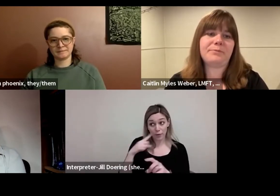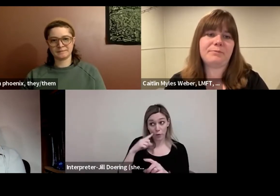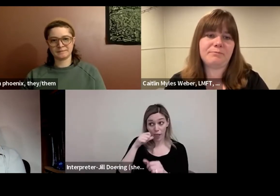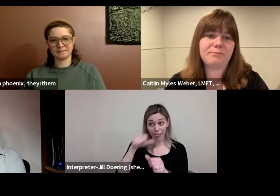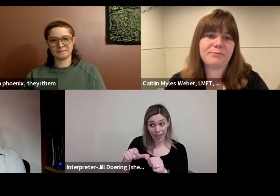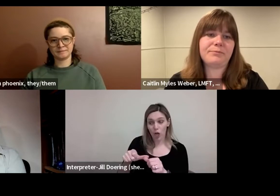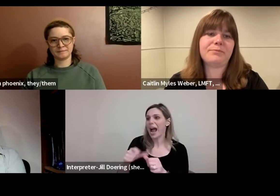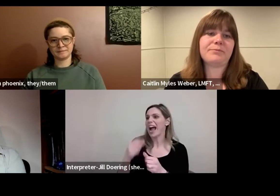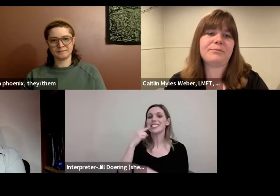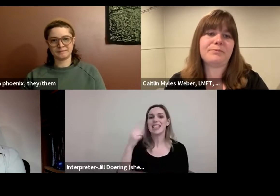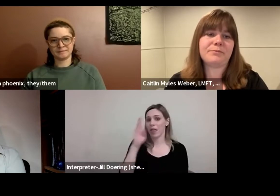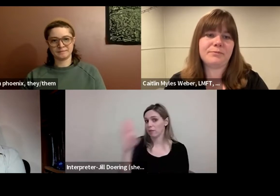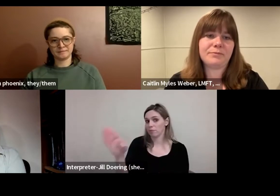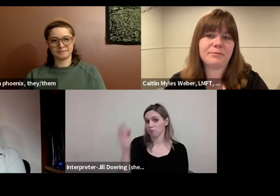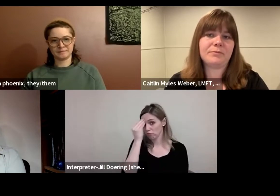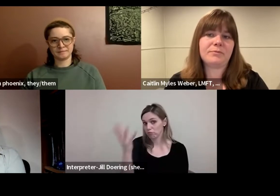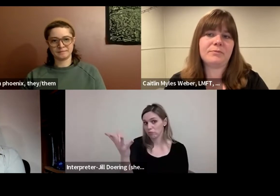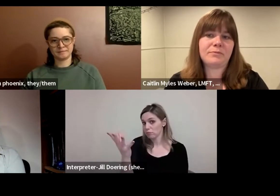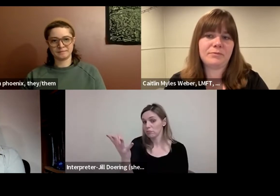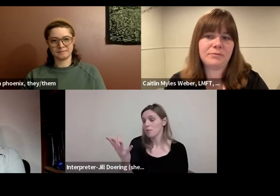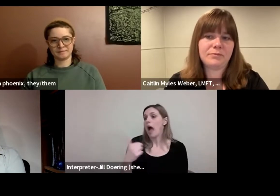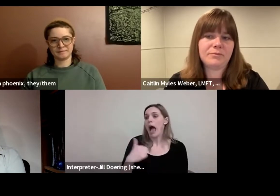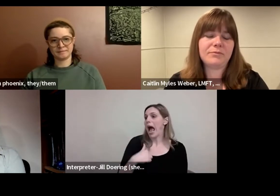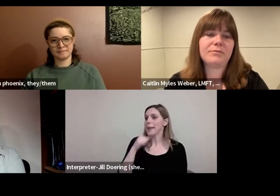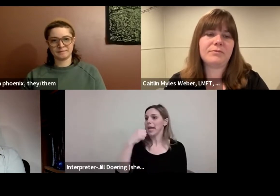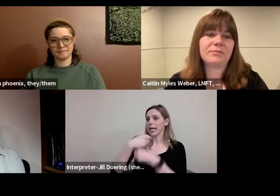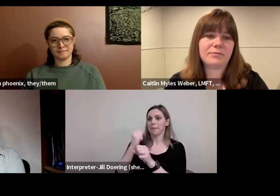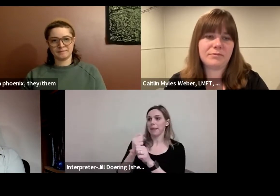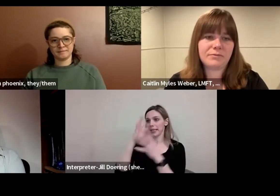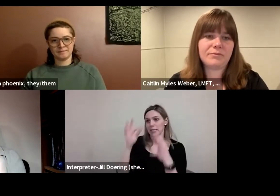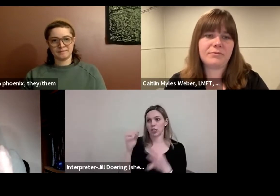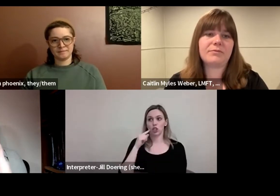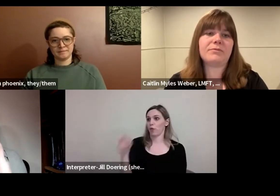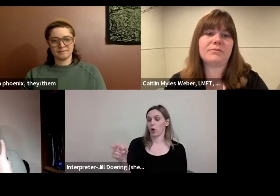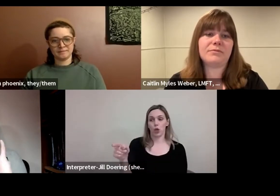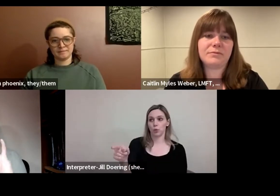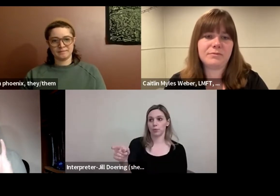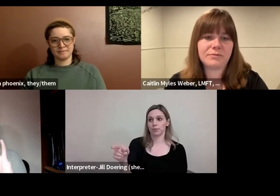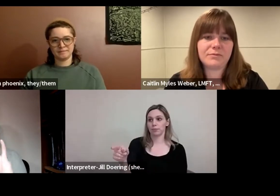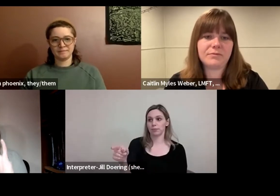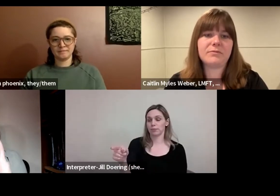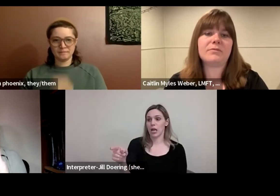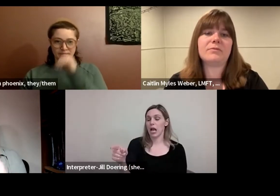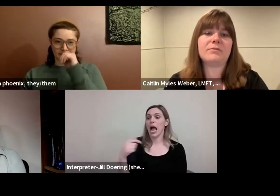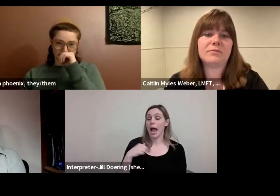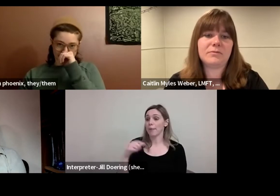"I am not gonna make the decision for you." Really, I'm just looking for four things.